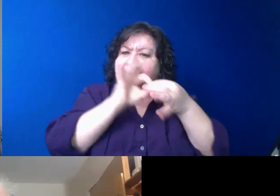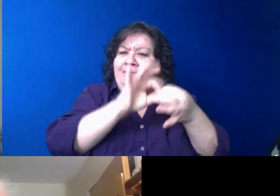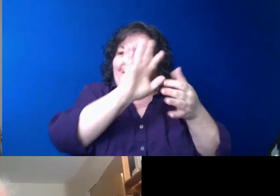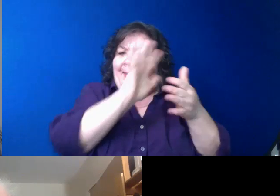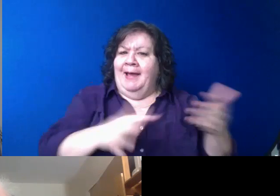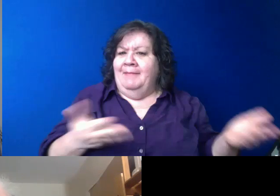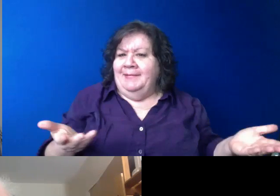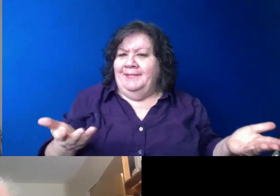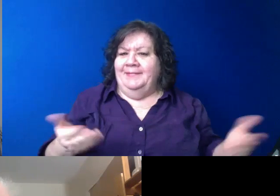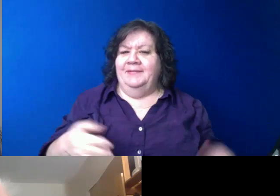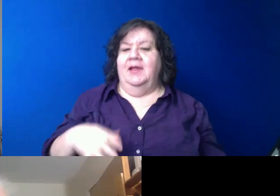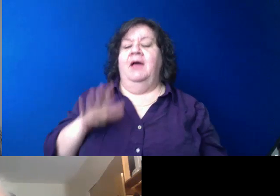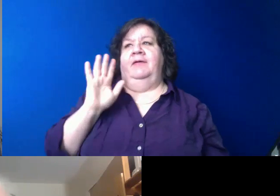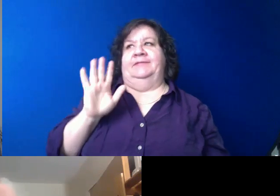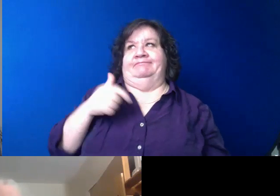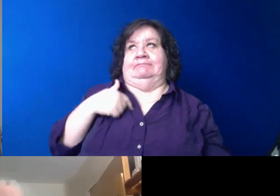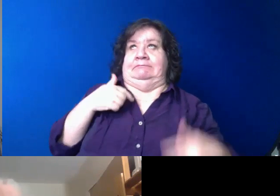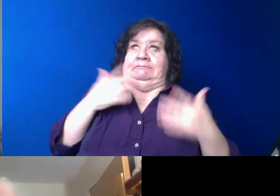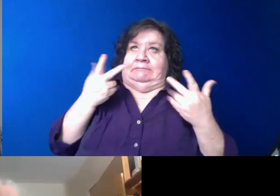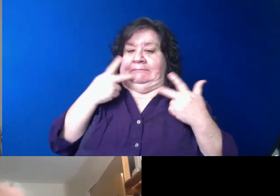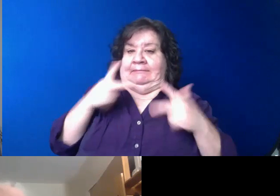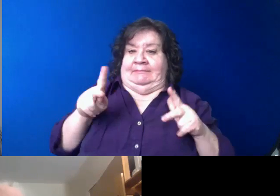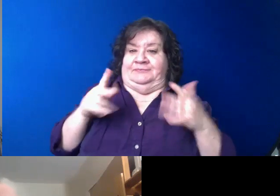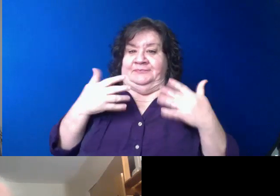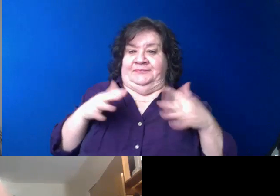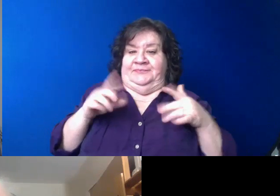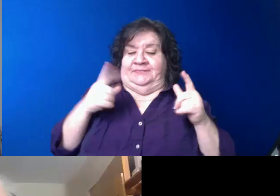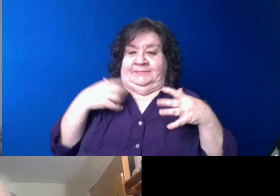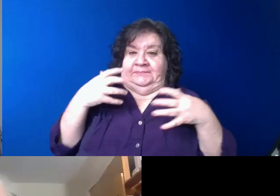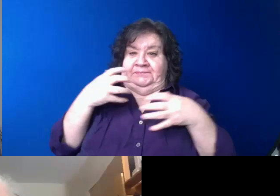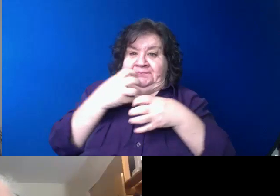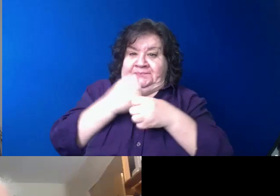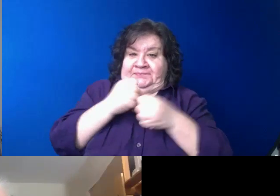like thinking it is actually climate but it's actually something more broader related to climate